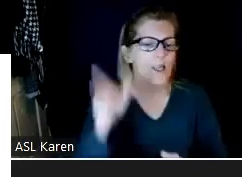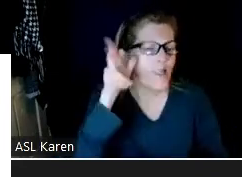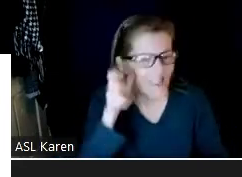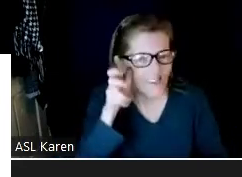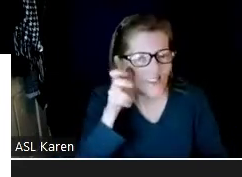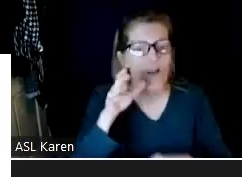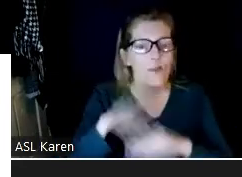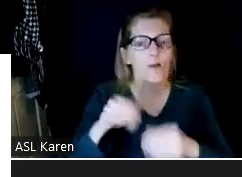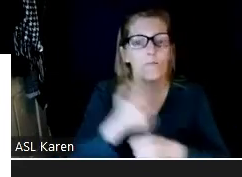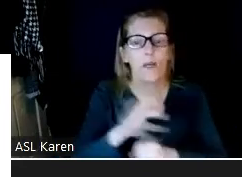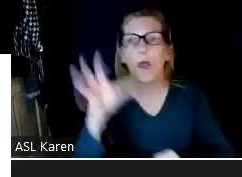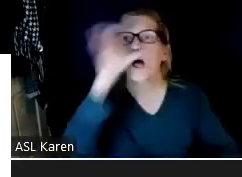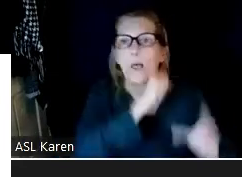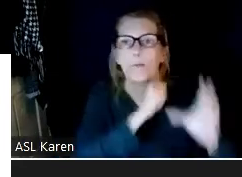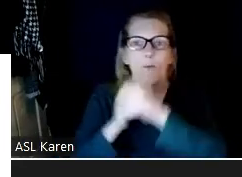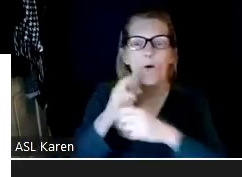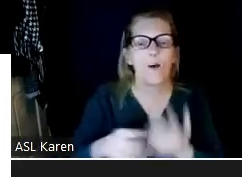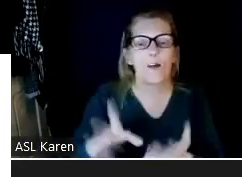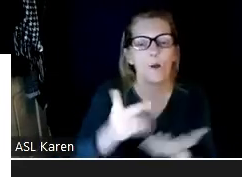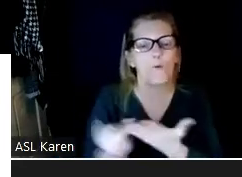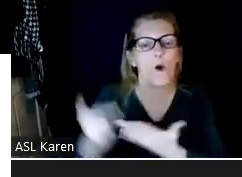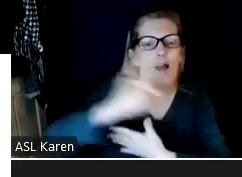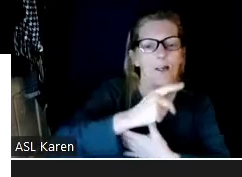making assumptions around priorities and service delivery.